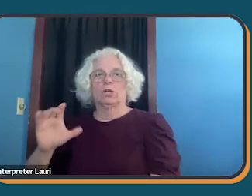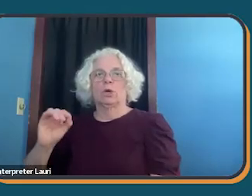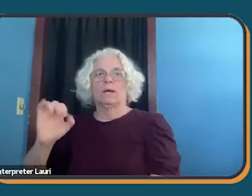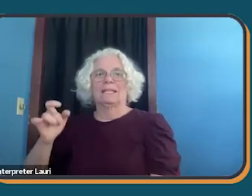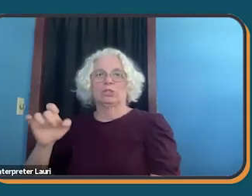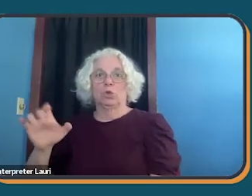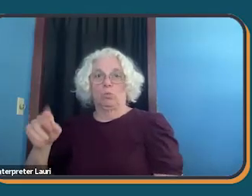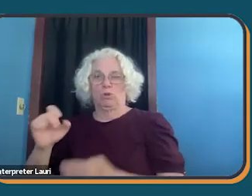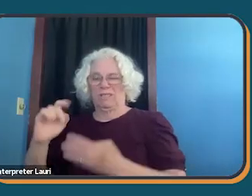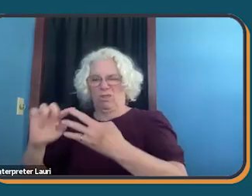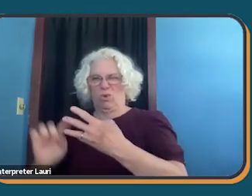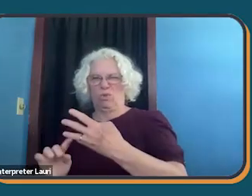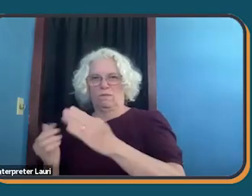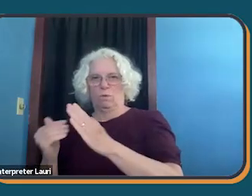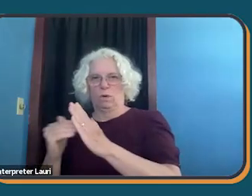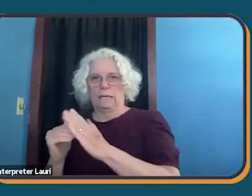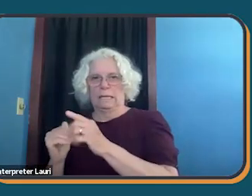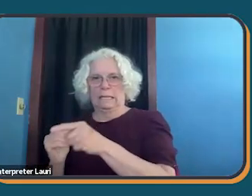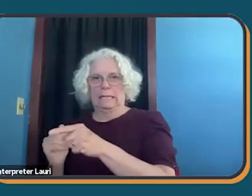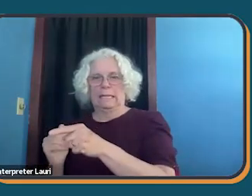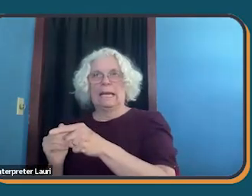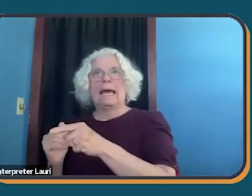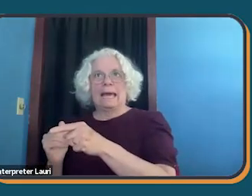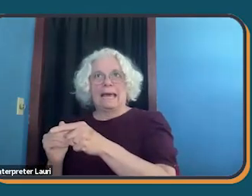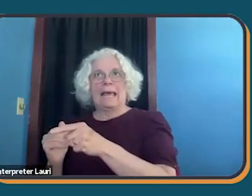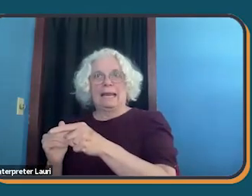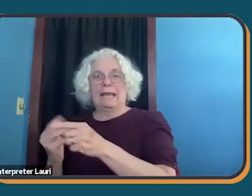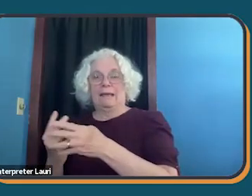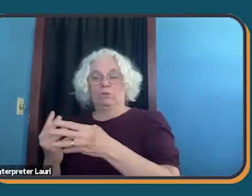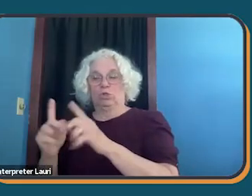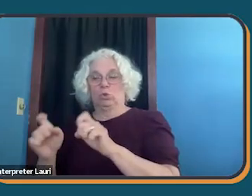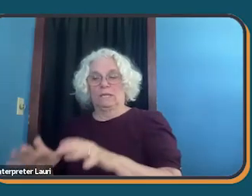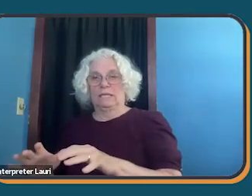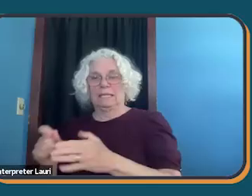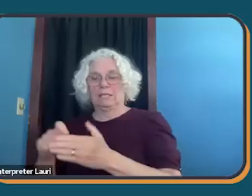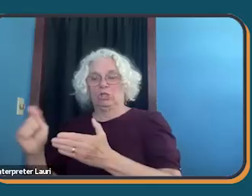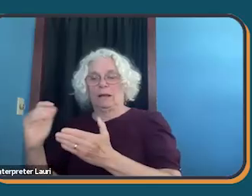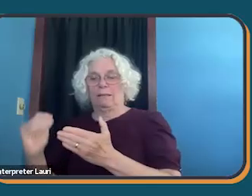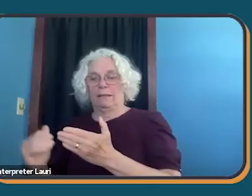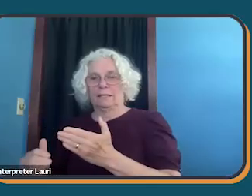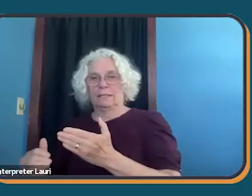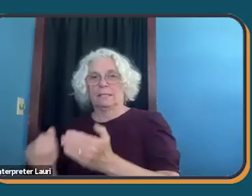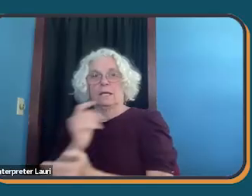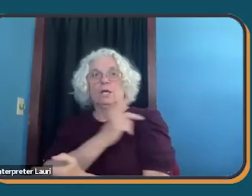and osteoporosis screenings and include some screening-specific accommodations checklists